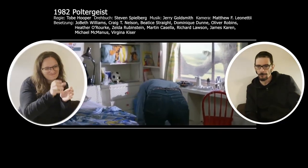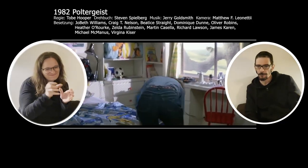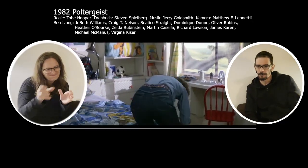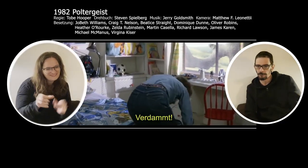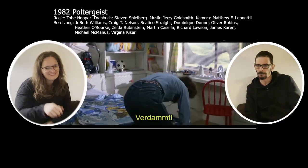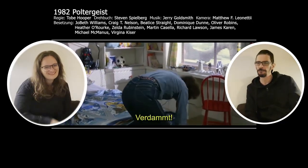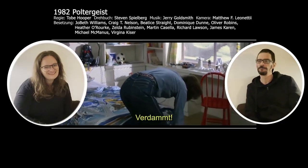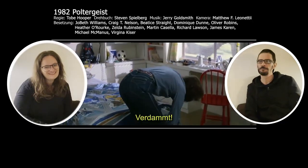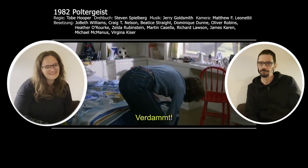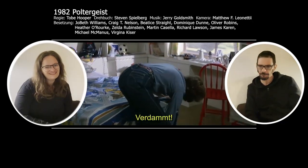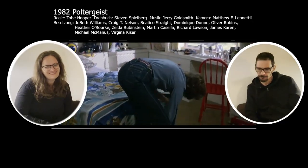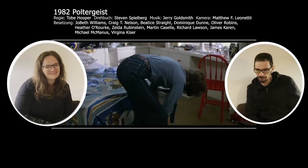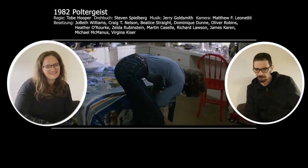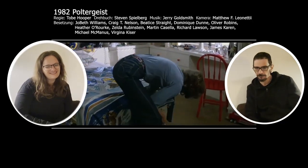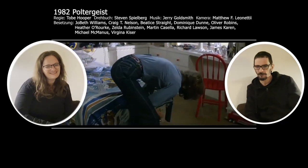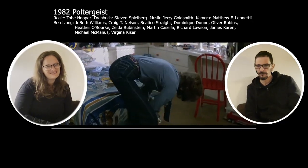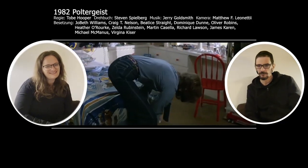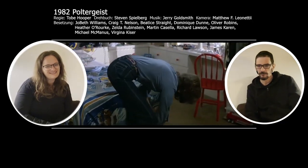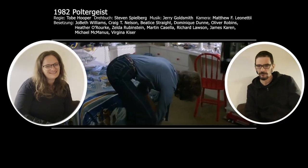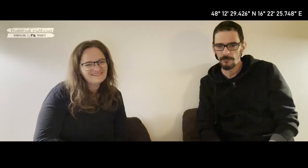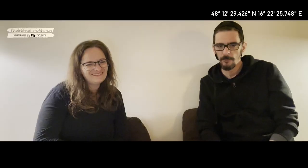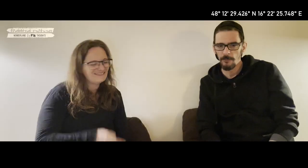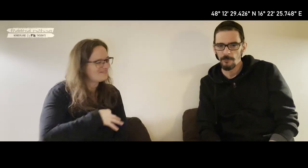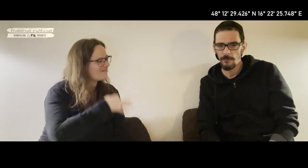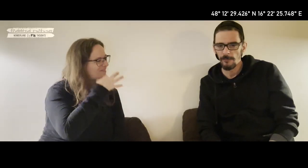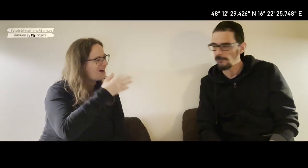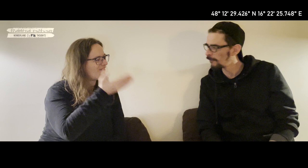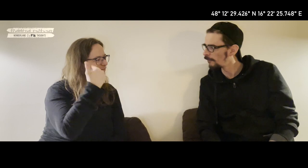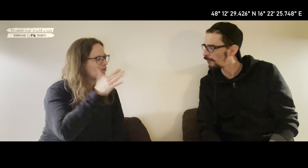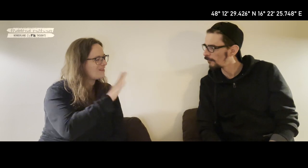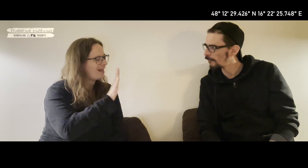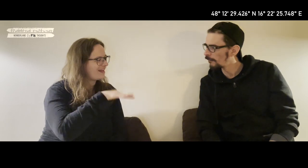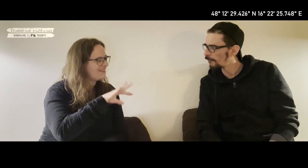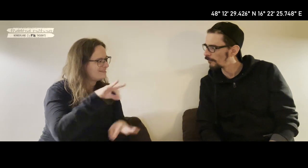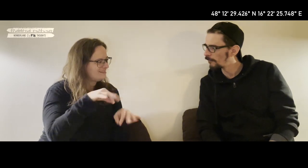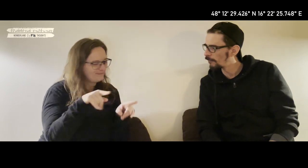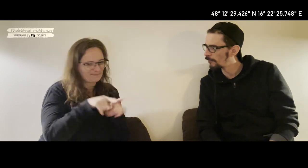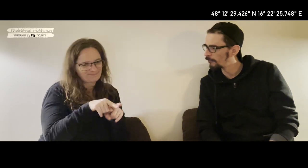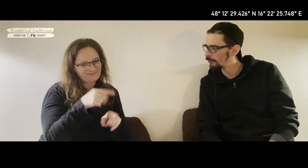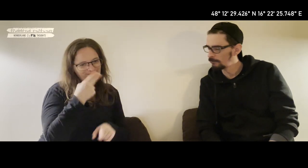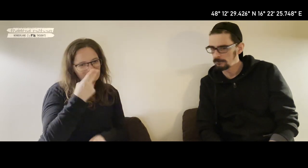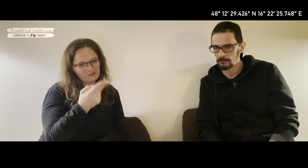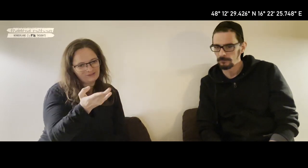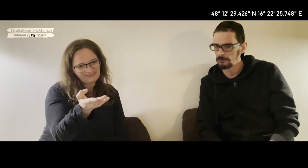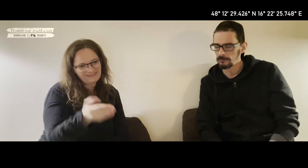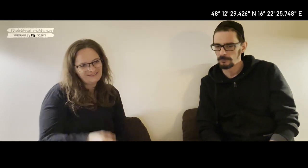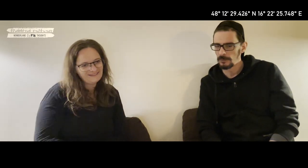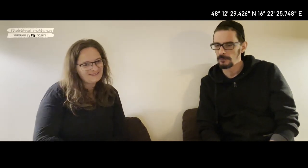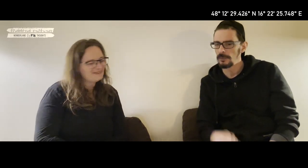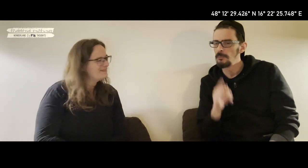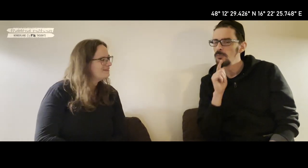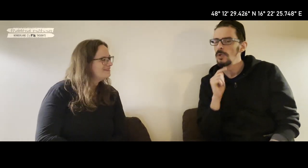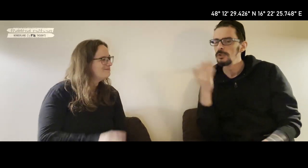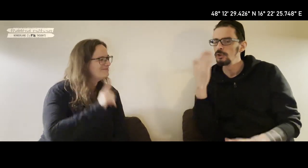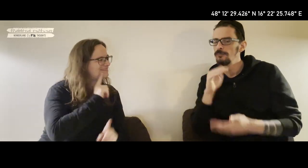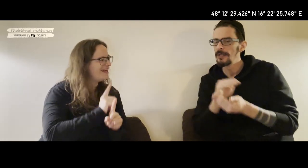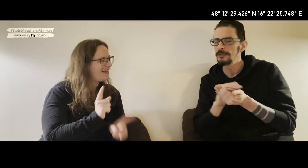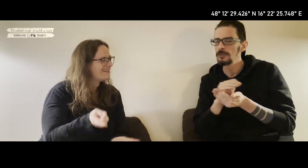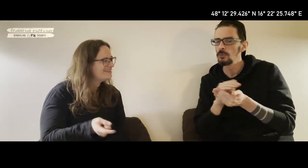Yes, exactly, and the other figures are standing next to them. I immediately ask myself: Did your children's room look like this or different?